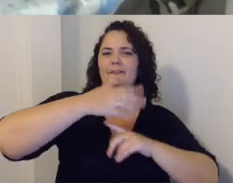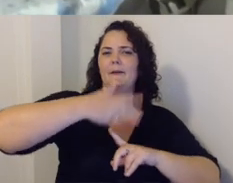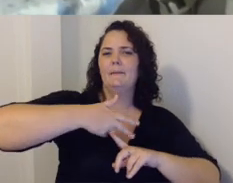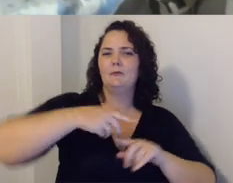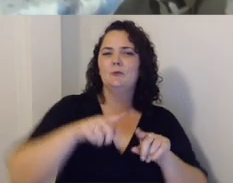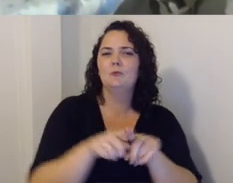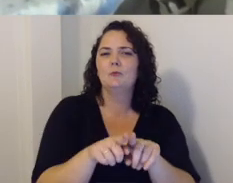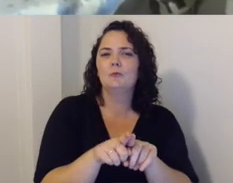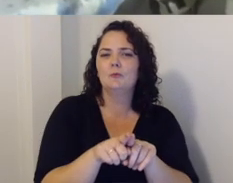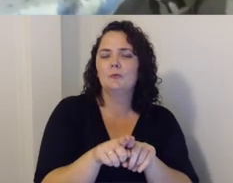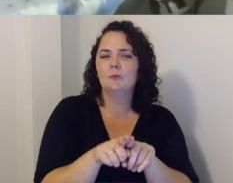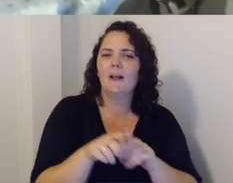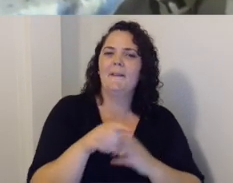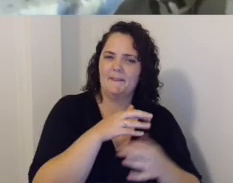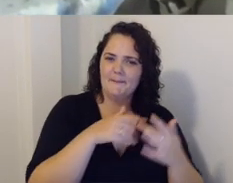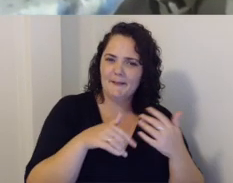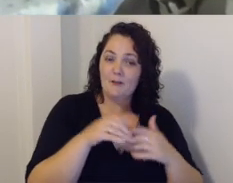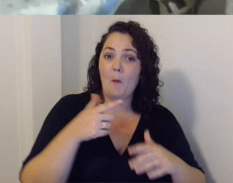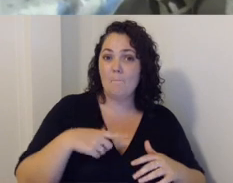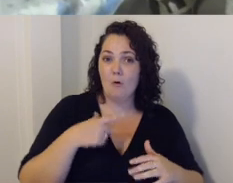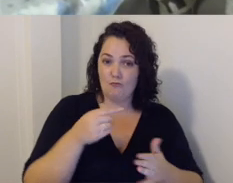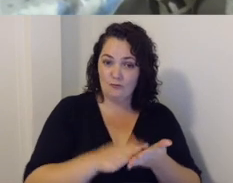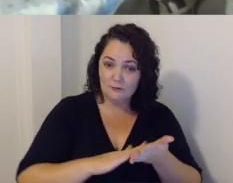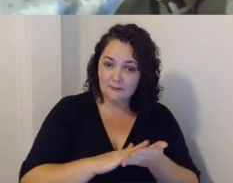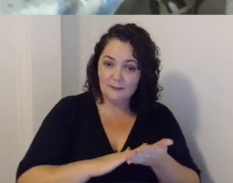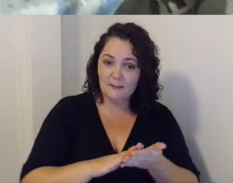and that's what you're exploring the dry ground enables you to do that because you're constantly